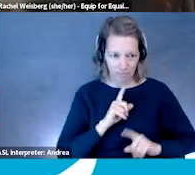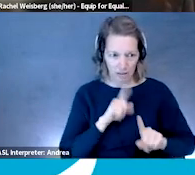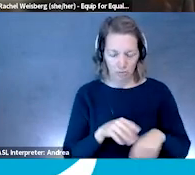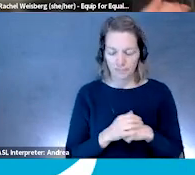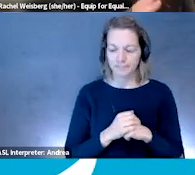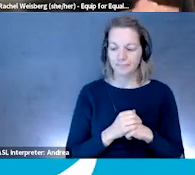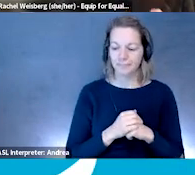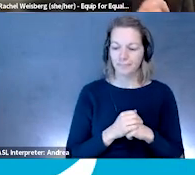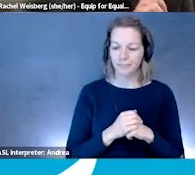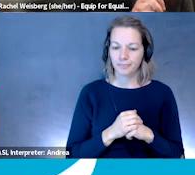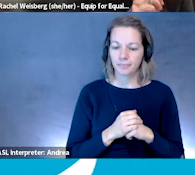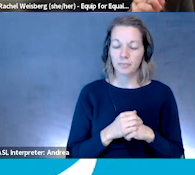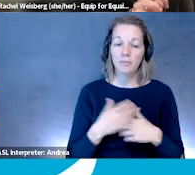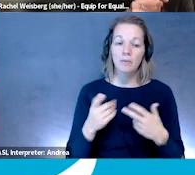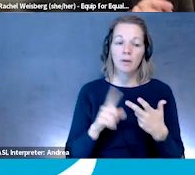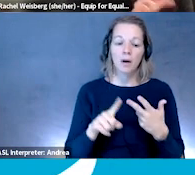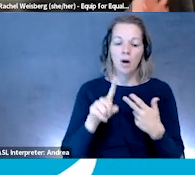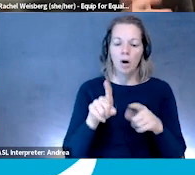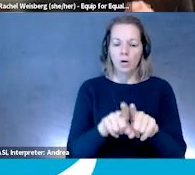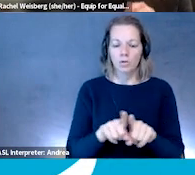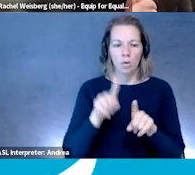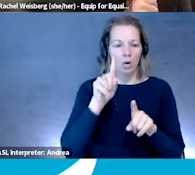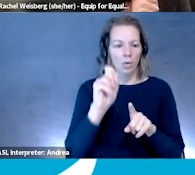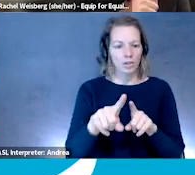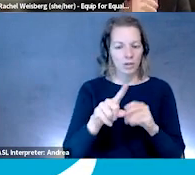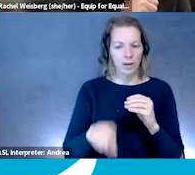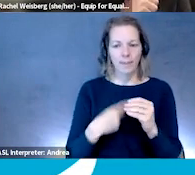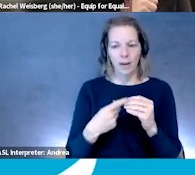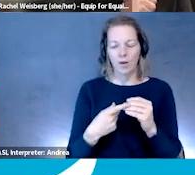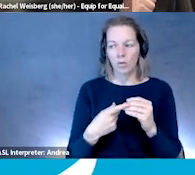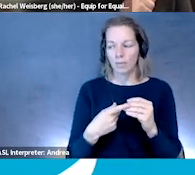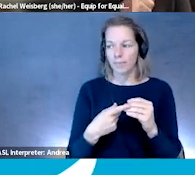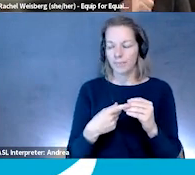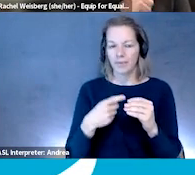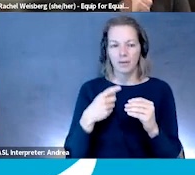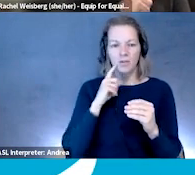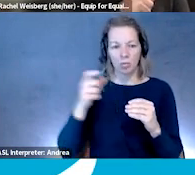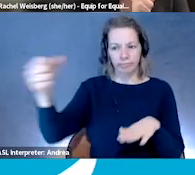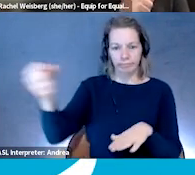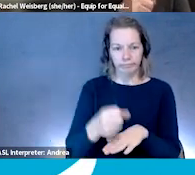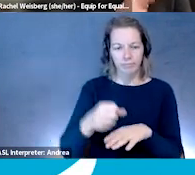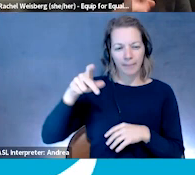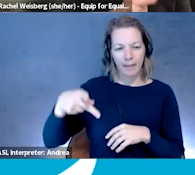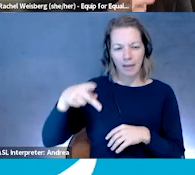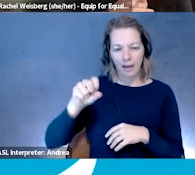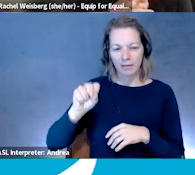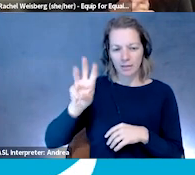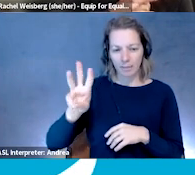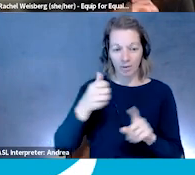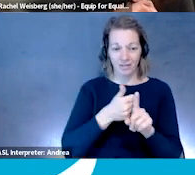WANT TO MAKE SURE THE GUARDIAN IS IN